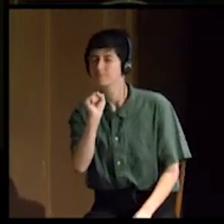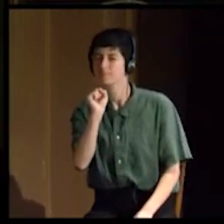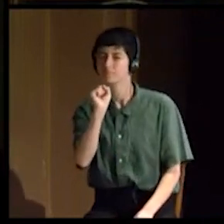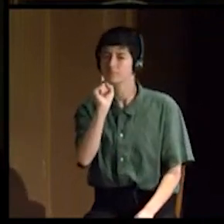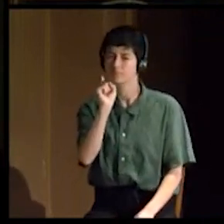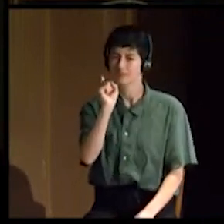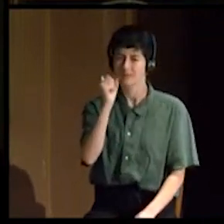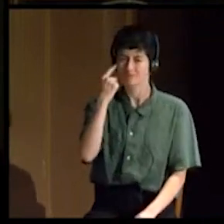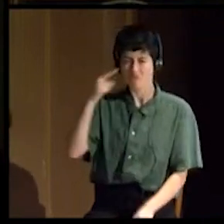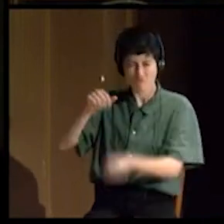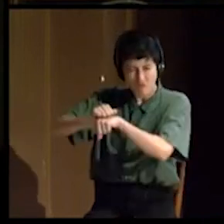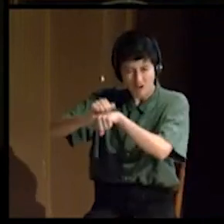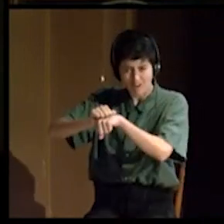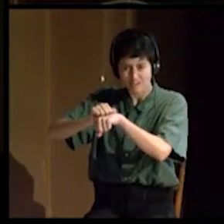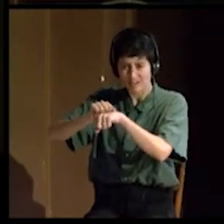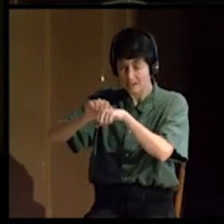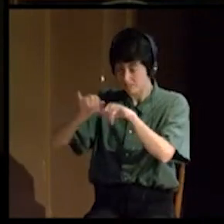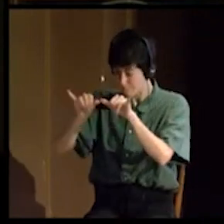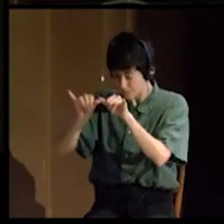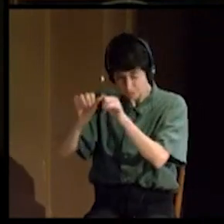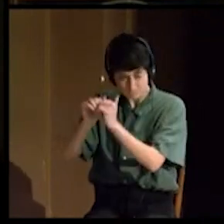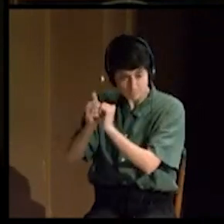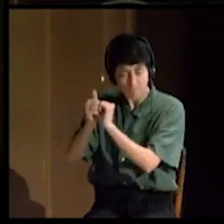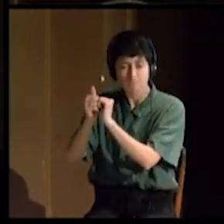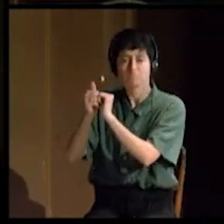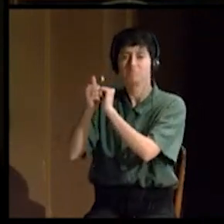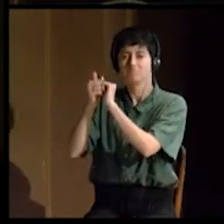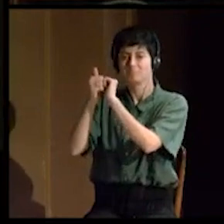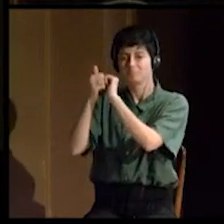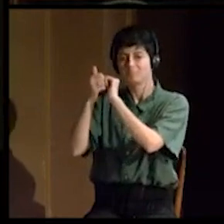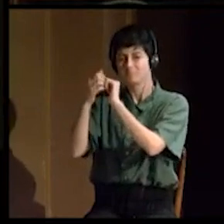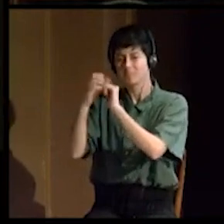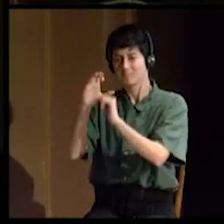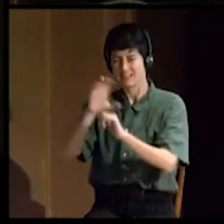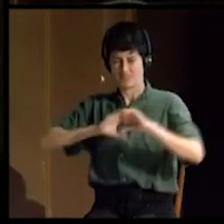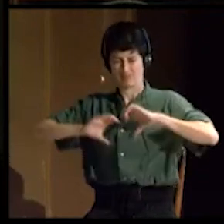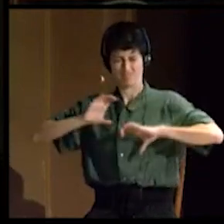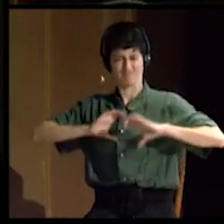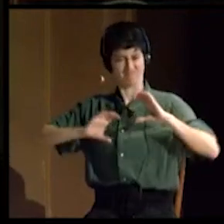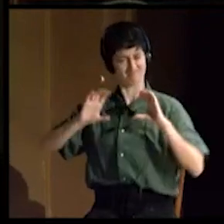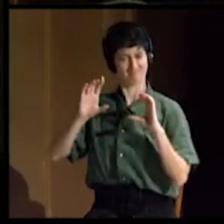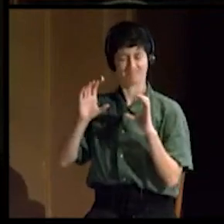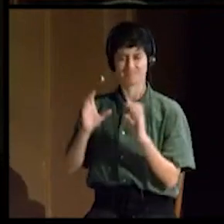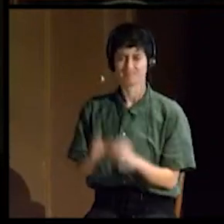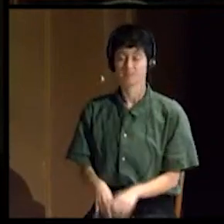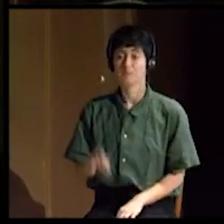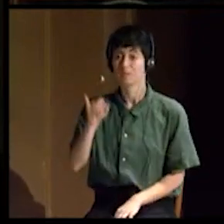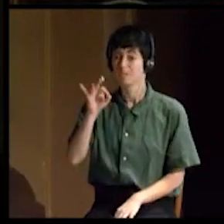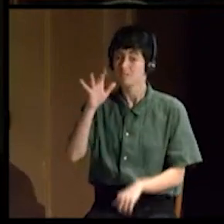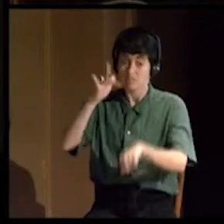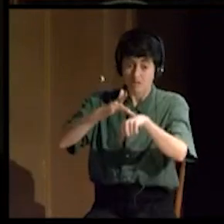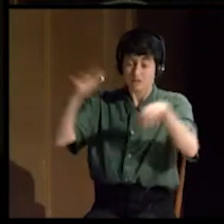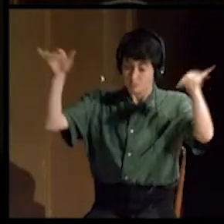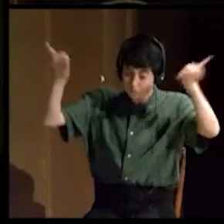So in a similar strategy, like if we go to Yosemite, we know what the upper crust is made of, but if we wanna know what's in the lower crust, we have